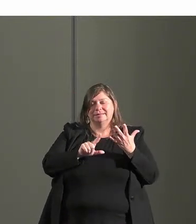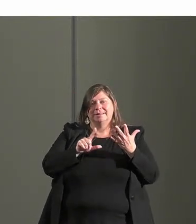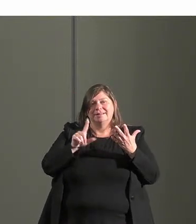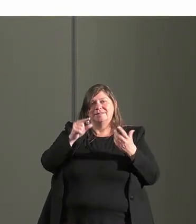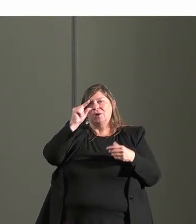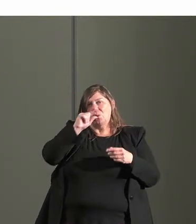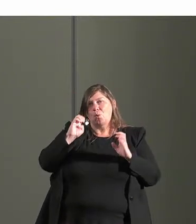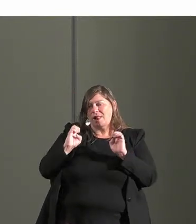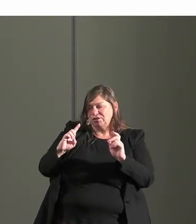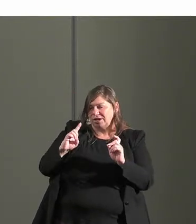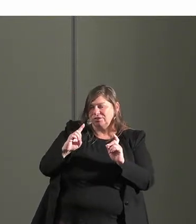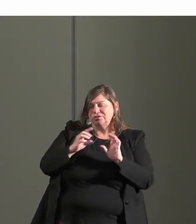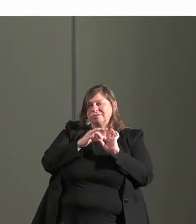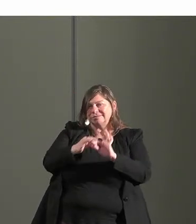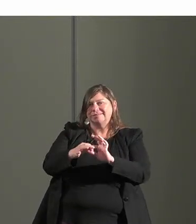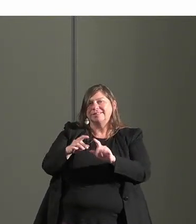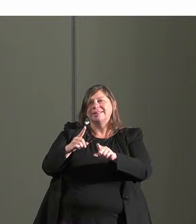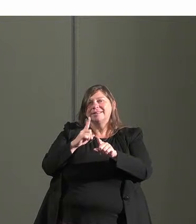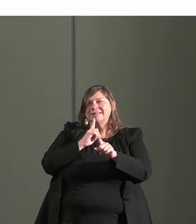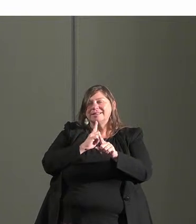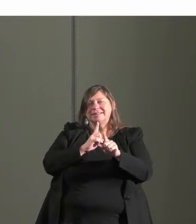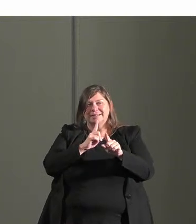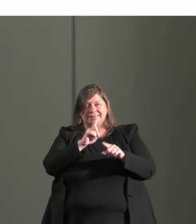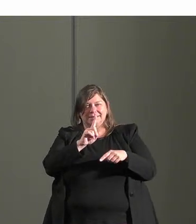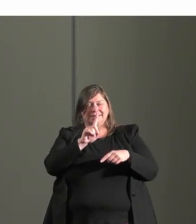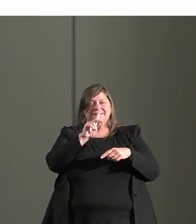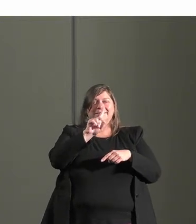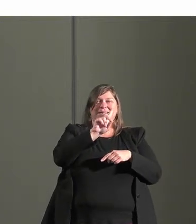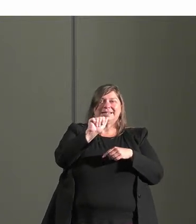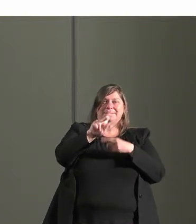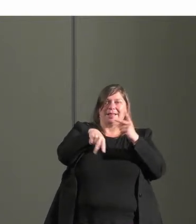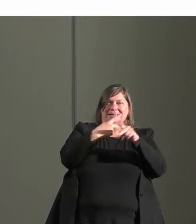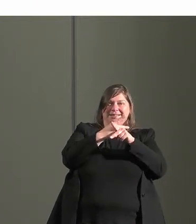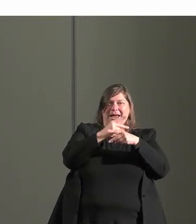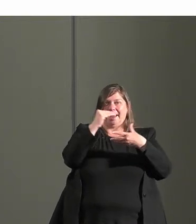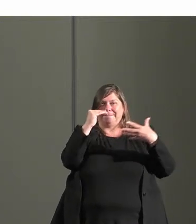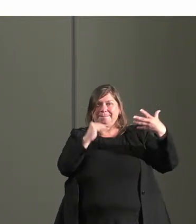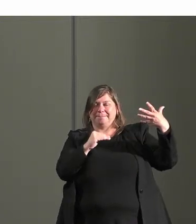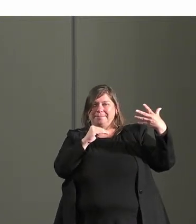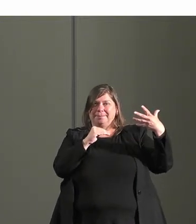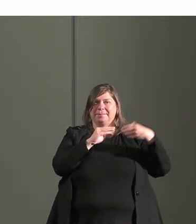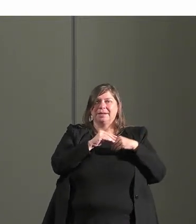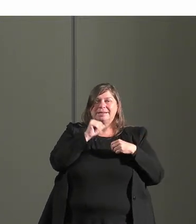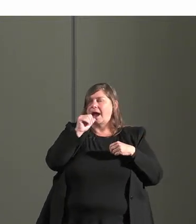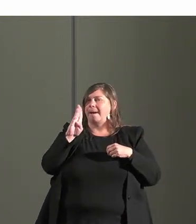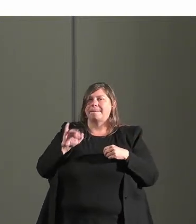students as part of the Google education. And it is again